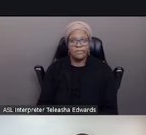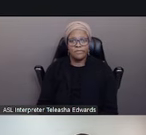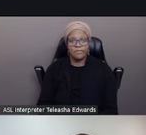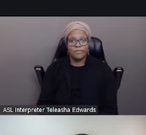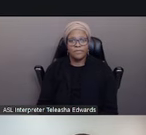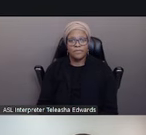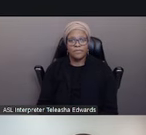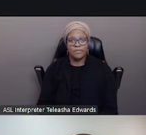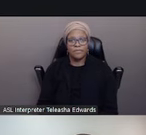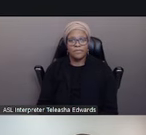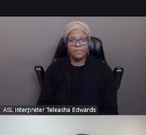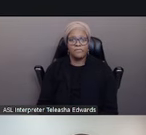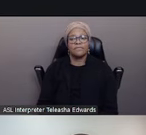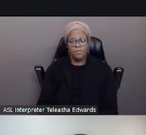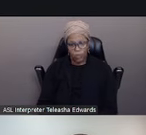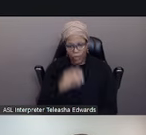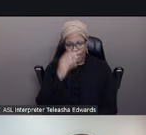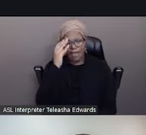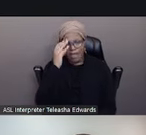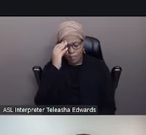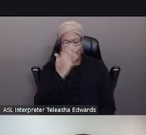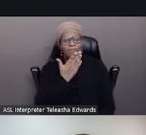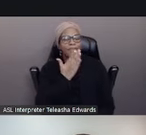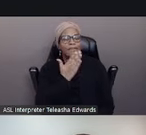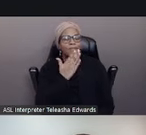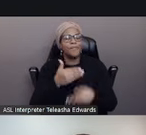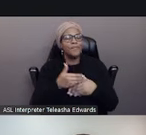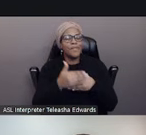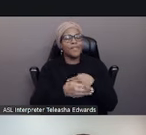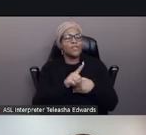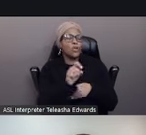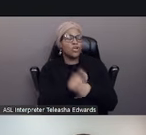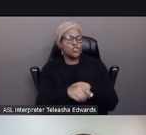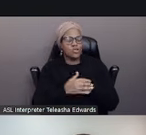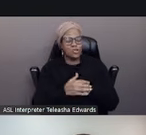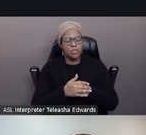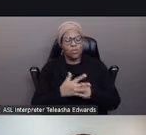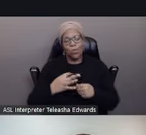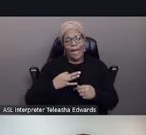Thank you. Next question. Will applicants need to include all potential community